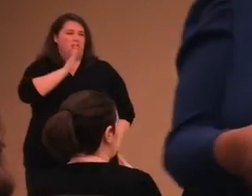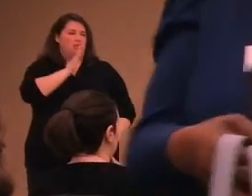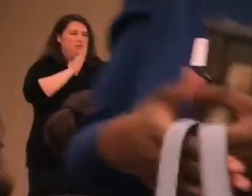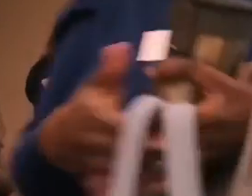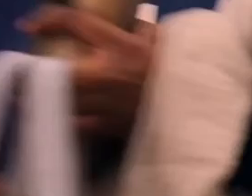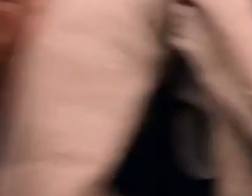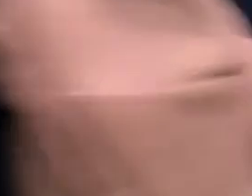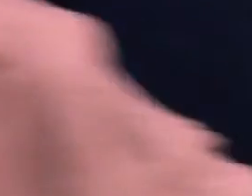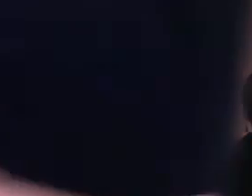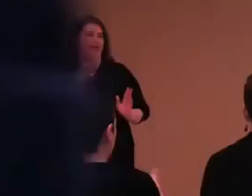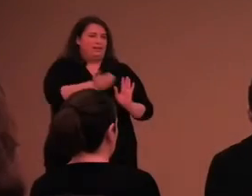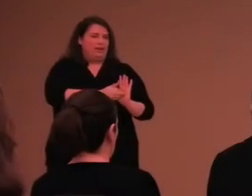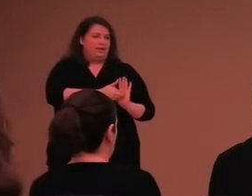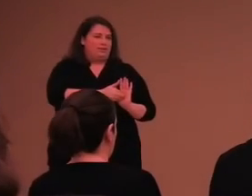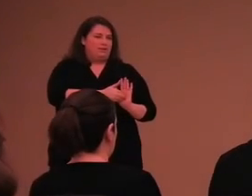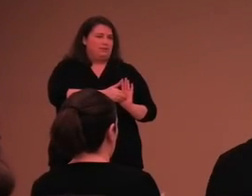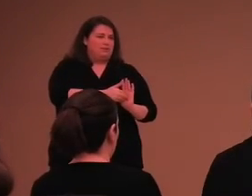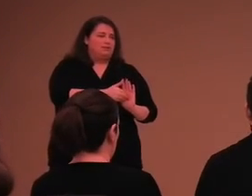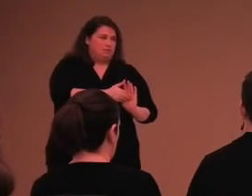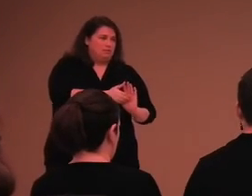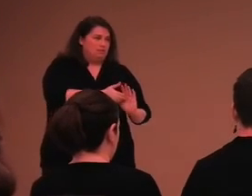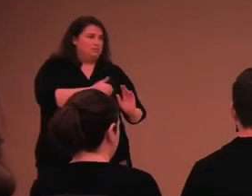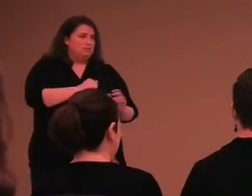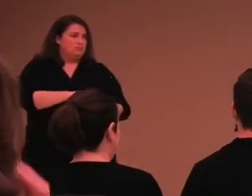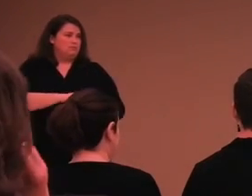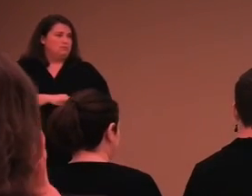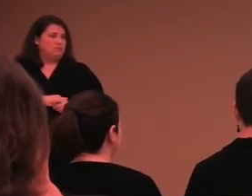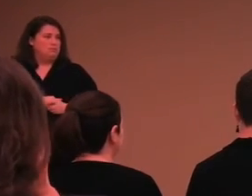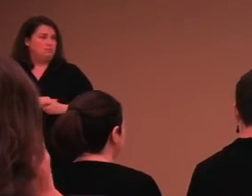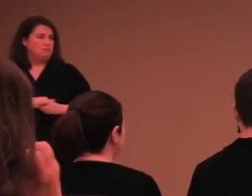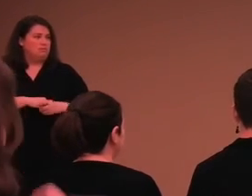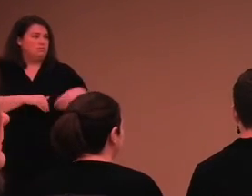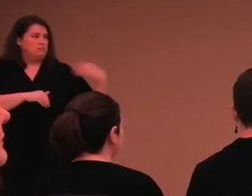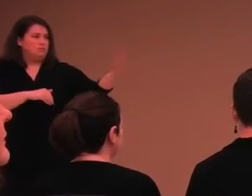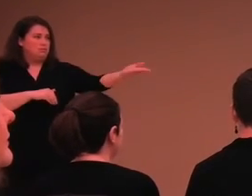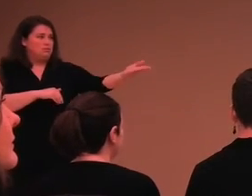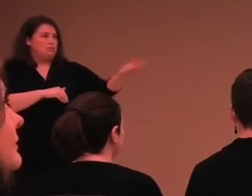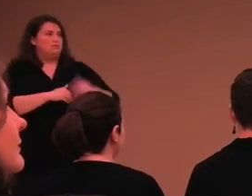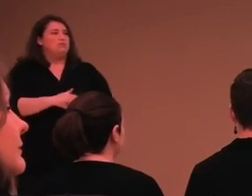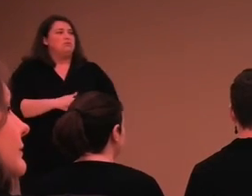before our panelists can answer Yes